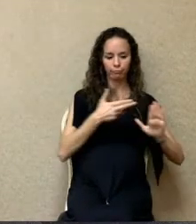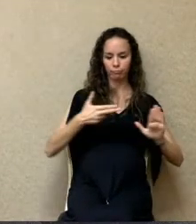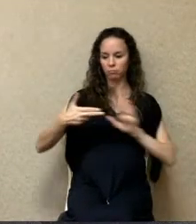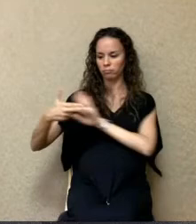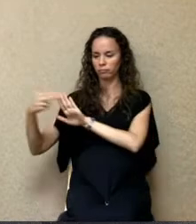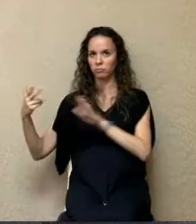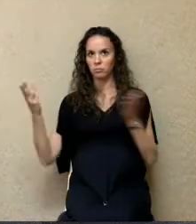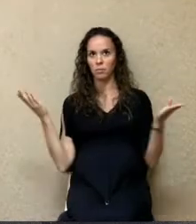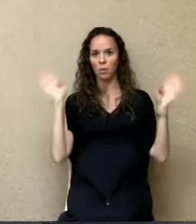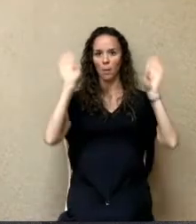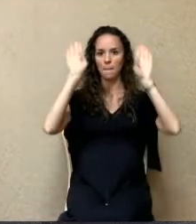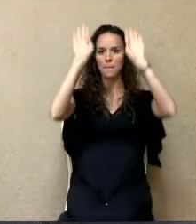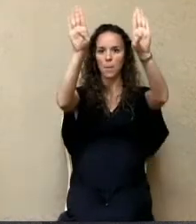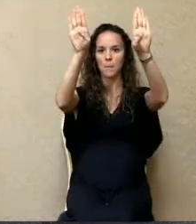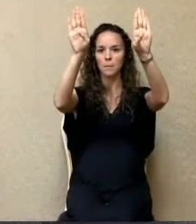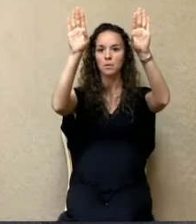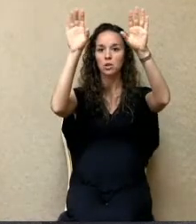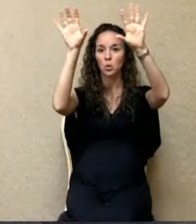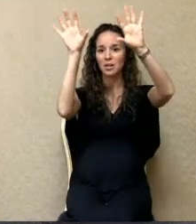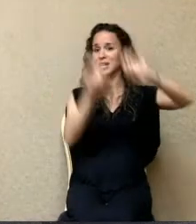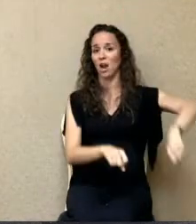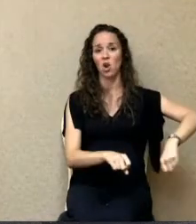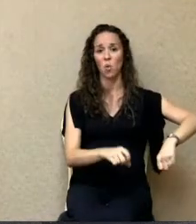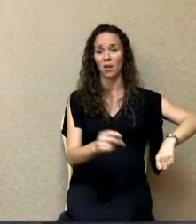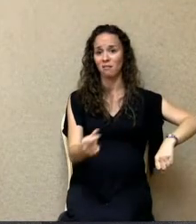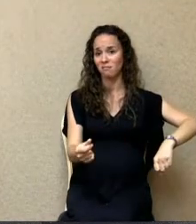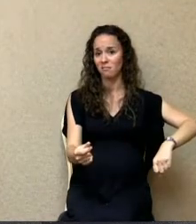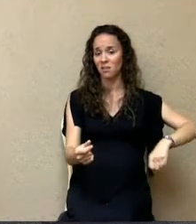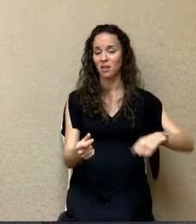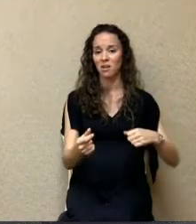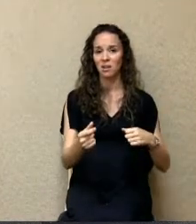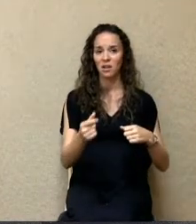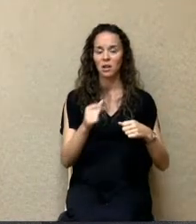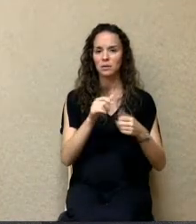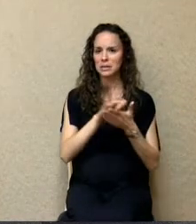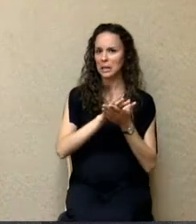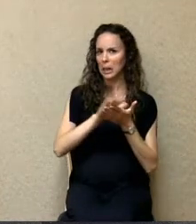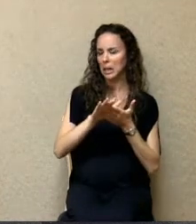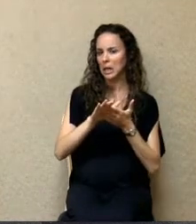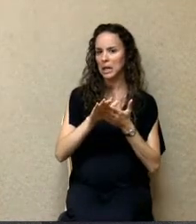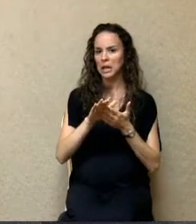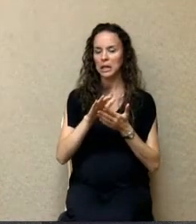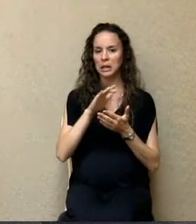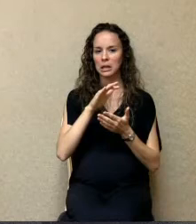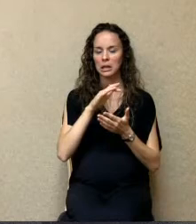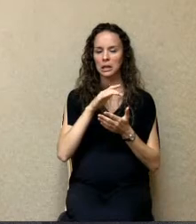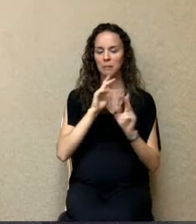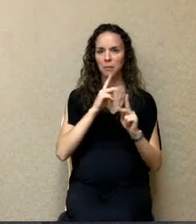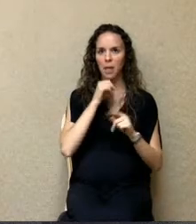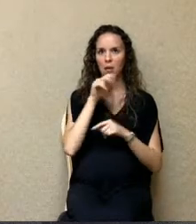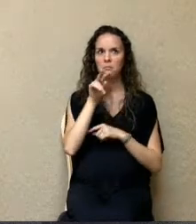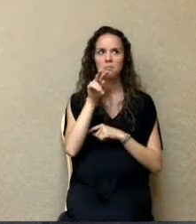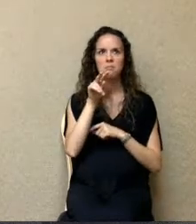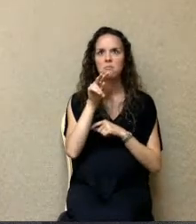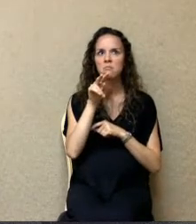This way it was very clean. There was nothing uneven. They weren't going to obsess with straightening the blinds.